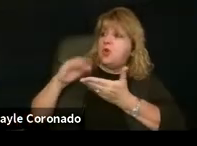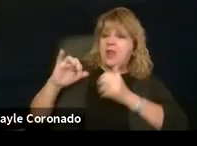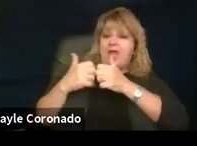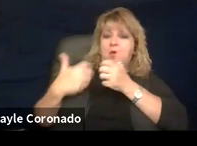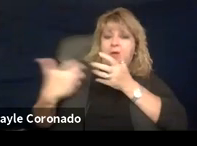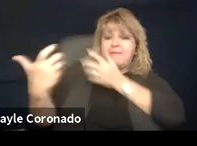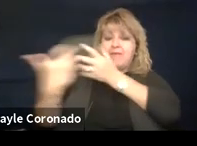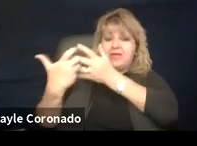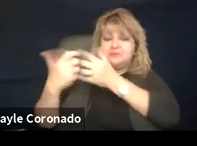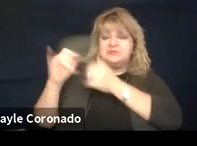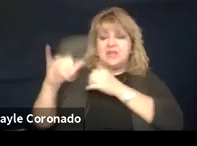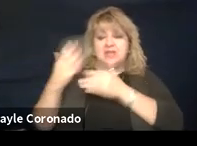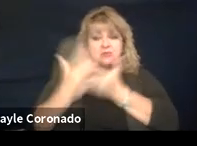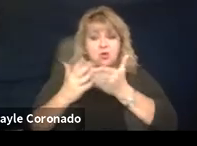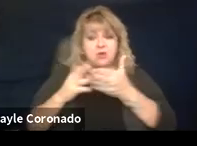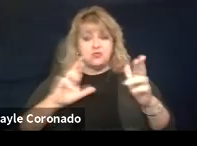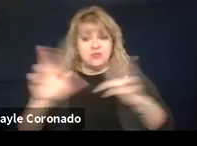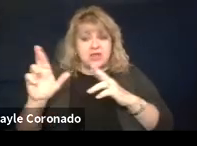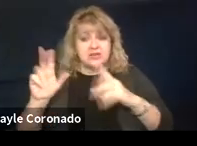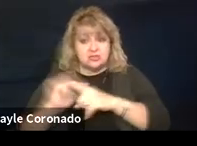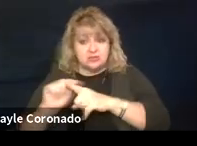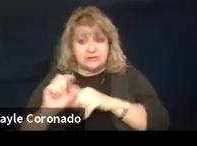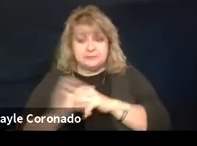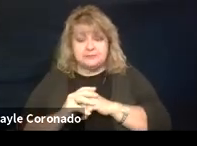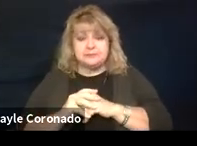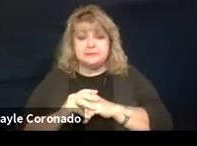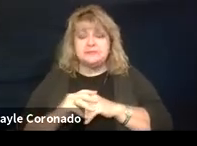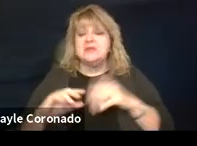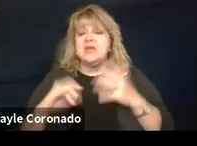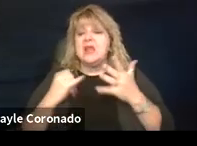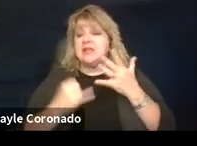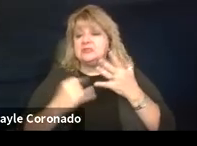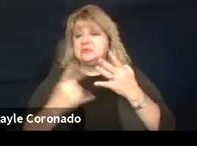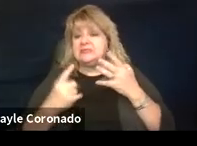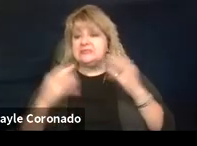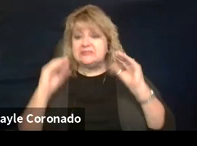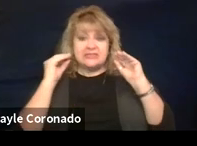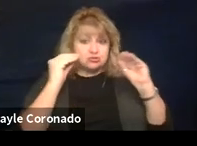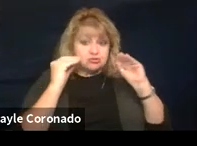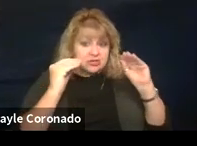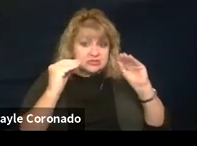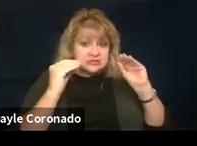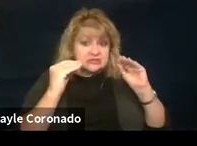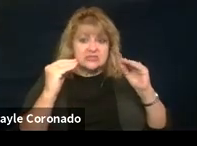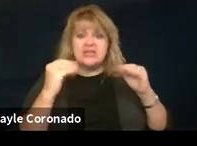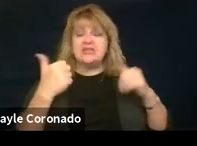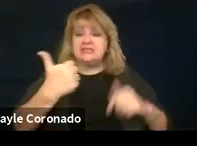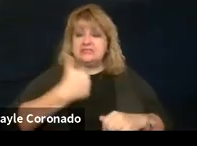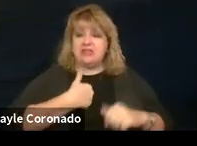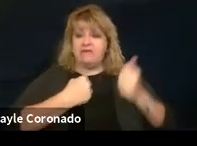And the last is going to be instruction is self advocacy which may include peer mentor.